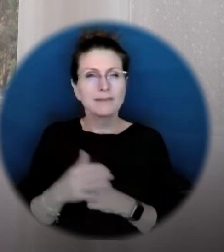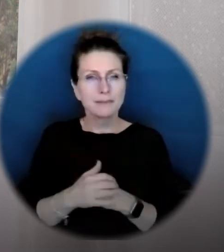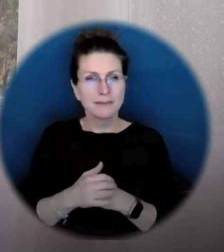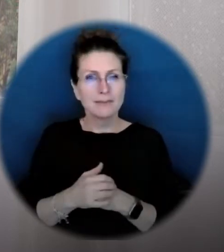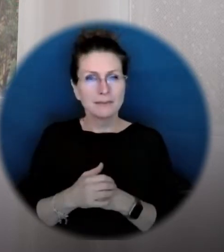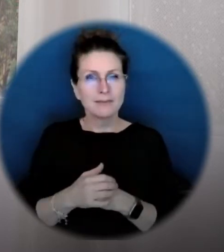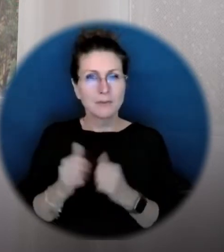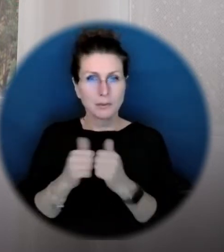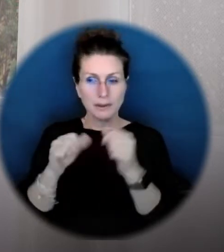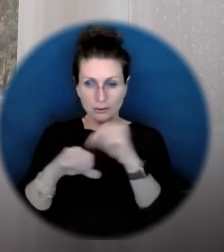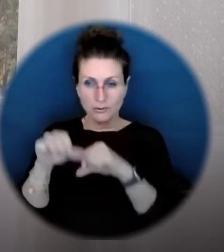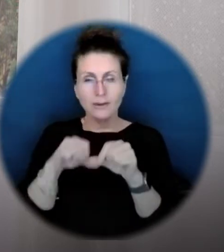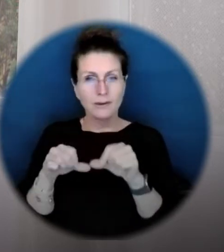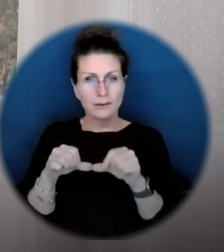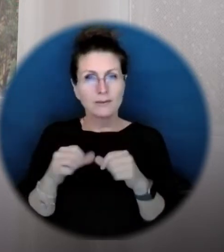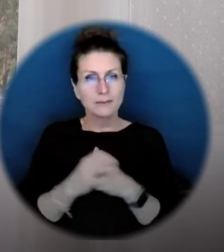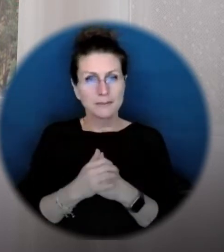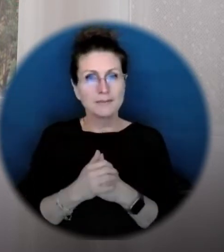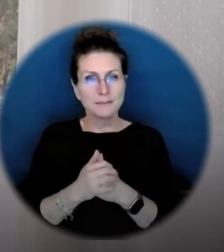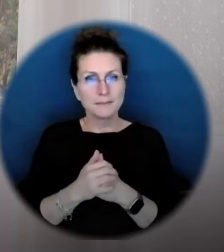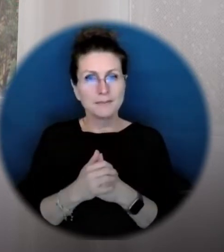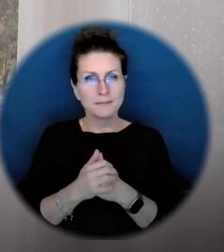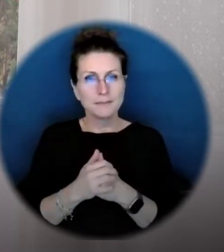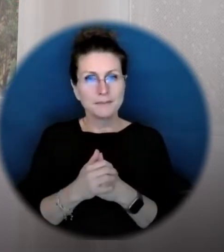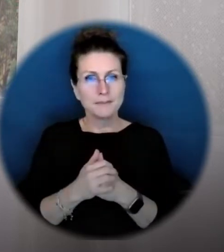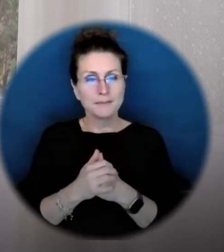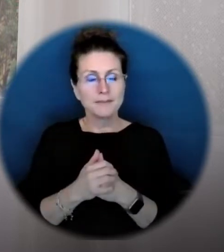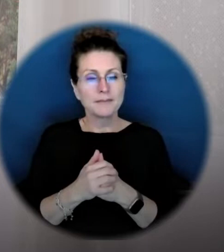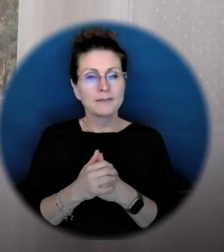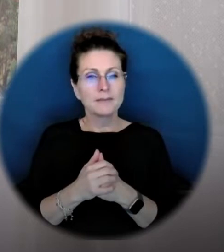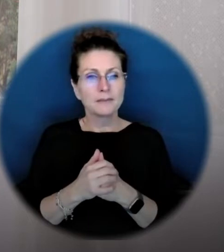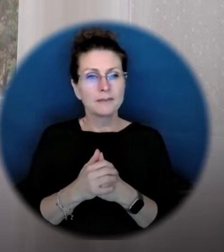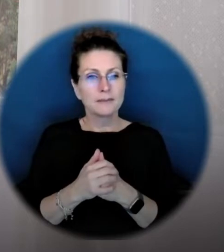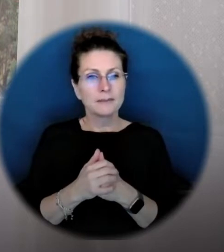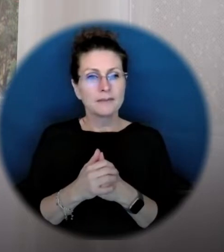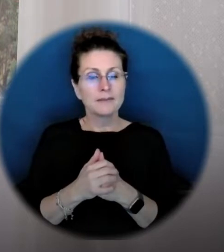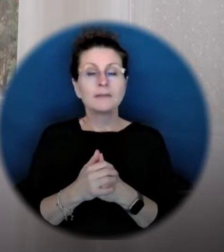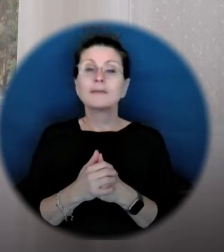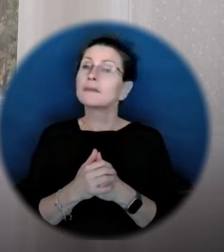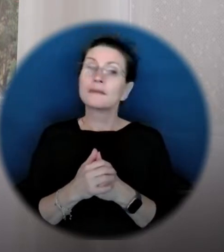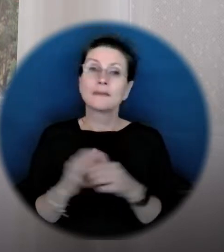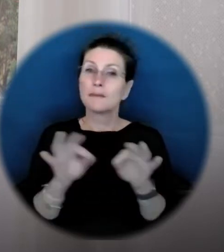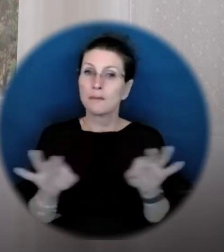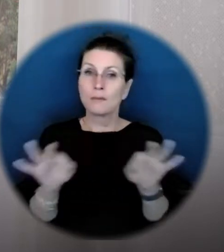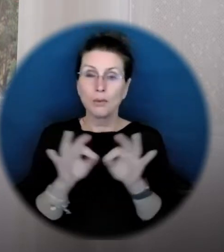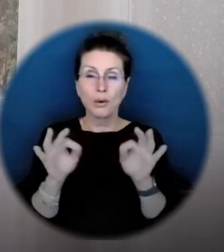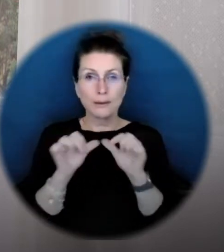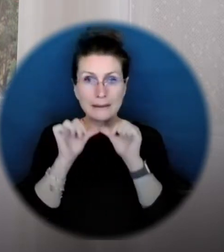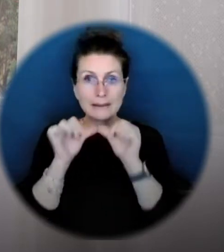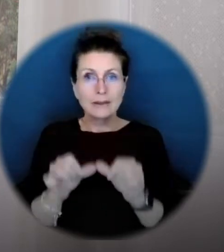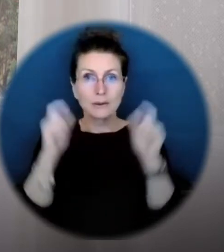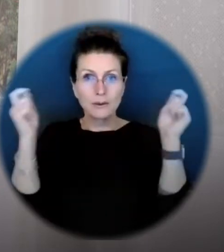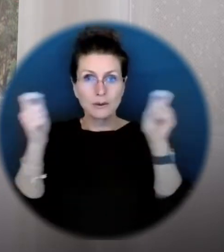with your loved ones while they were here. May we continue to celebrate their lives in this way,